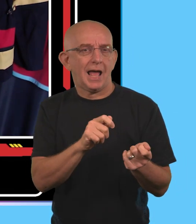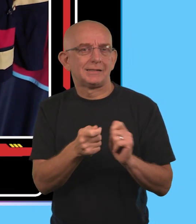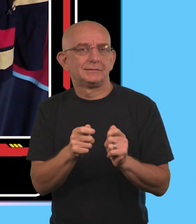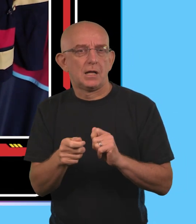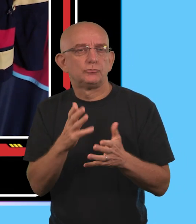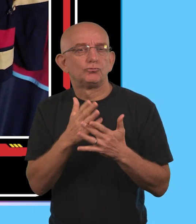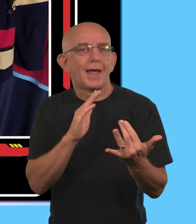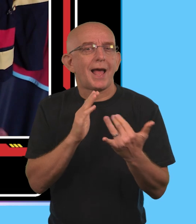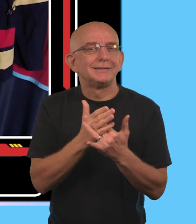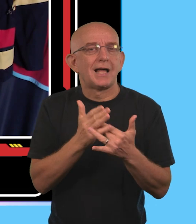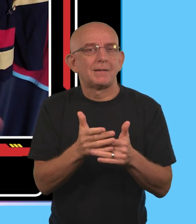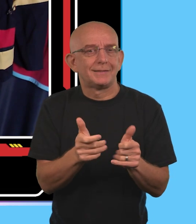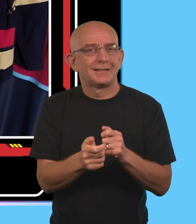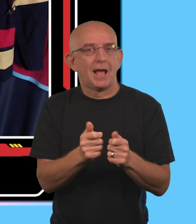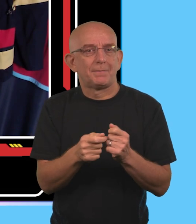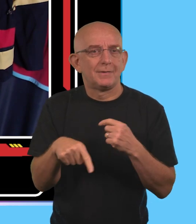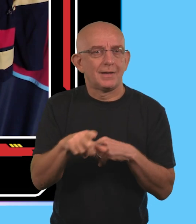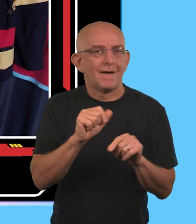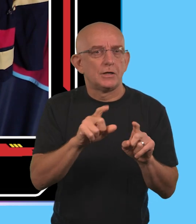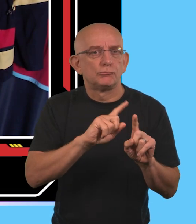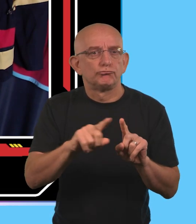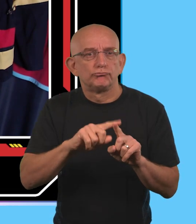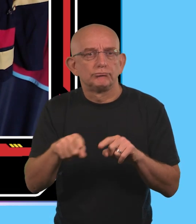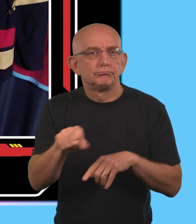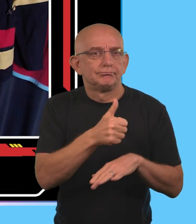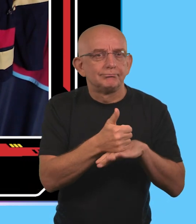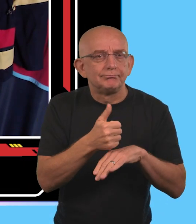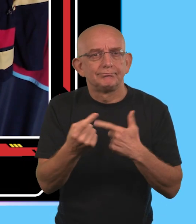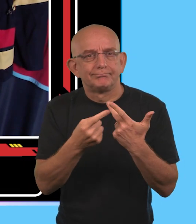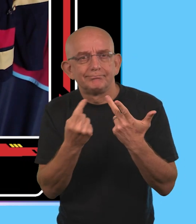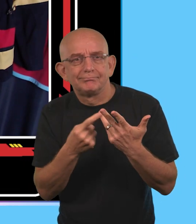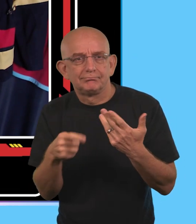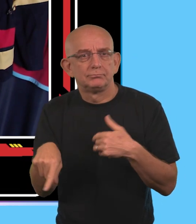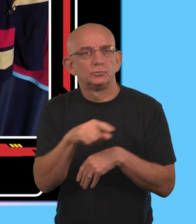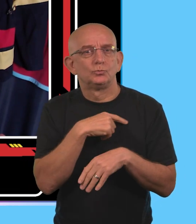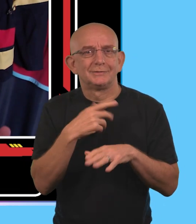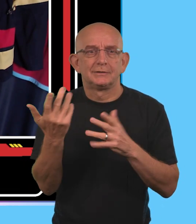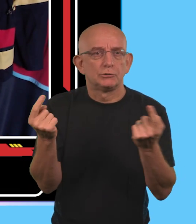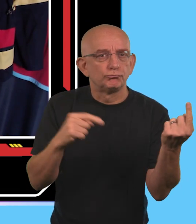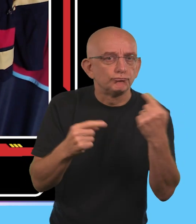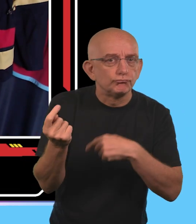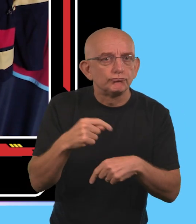It was an accessible gaming stand with a number of accessible gaming setups, and we were allowing